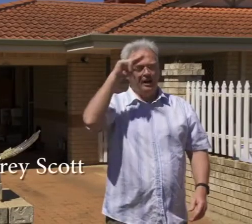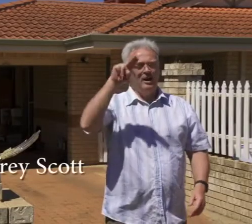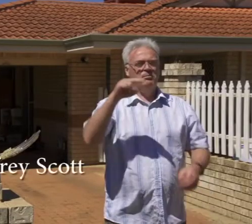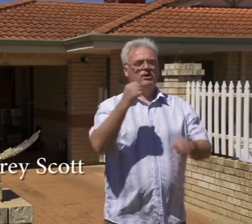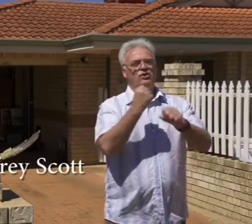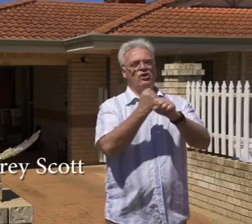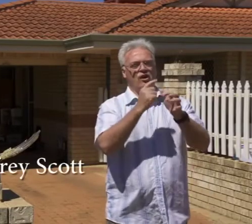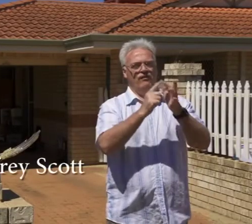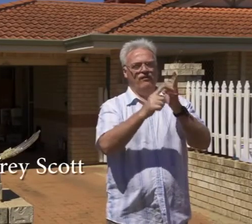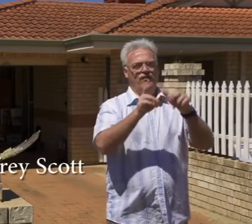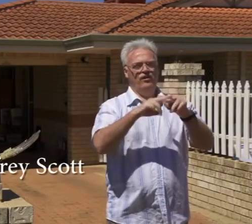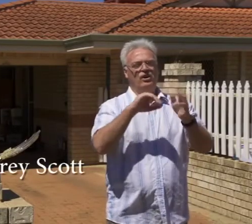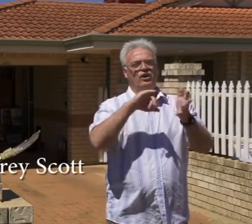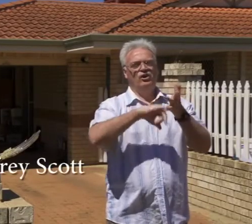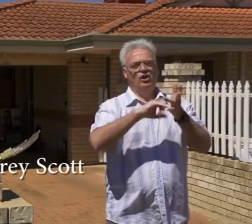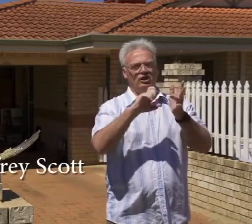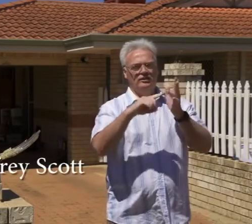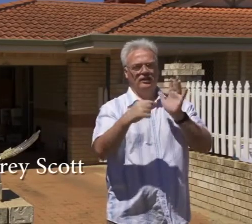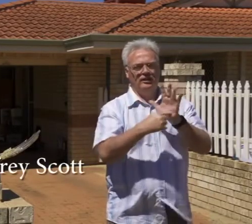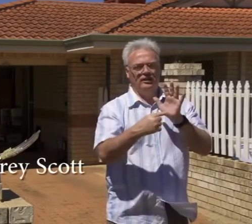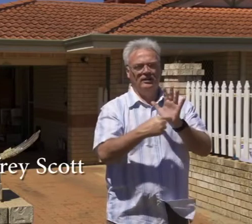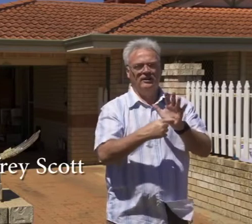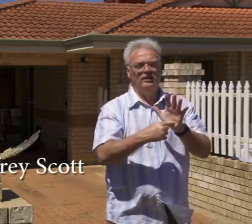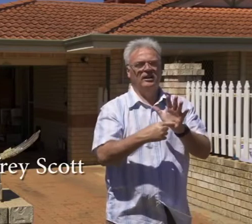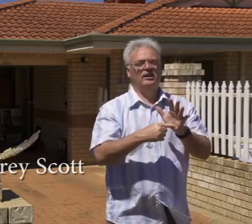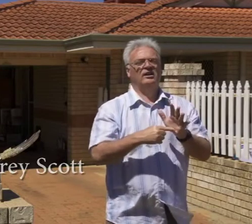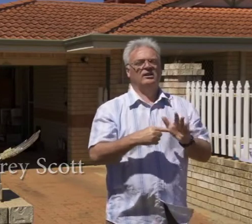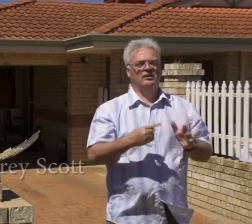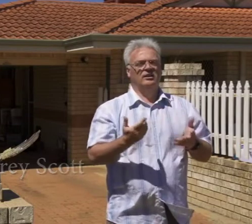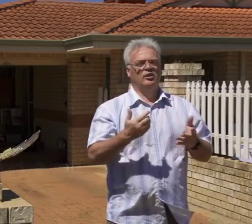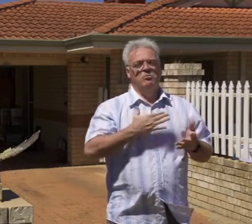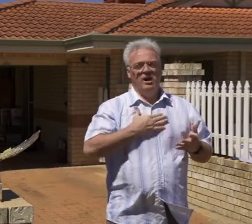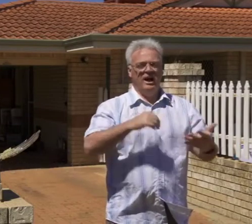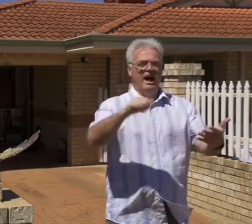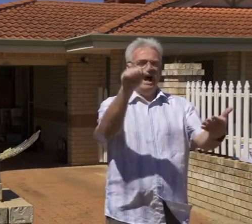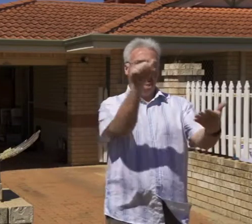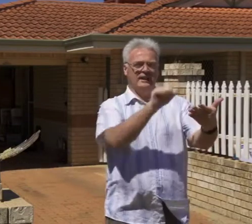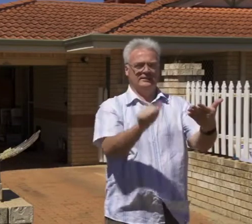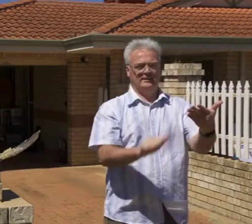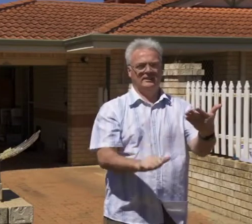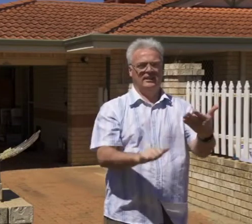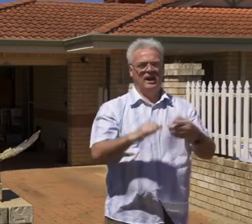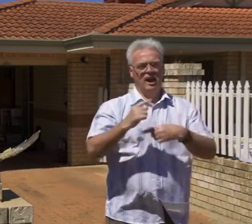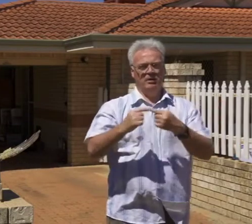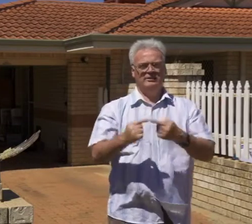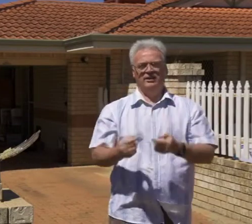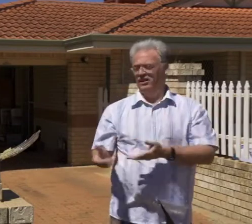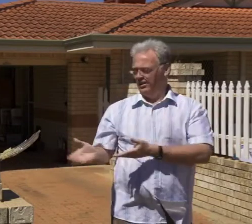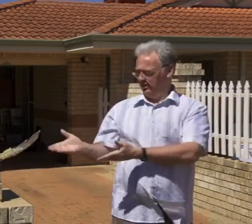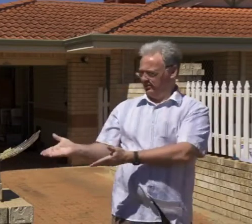Hello. My name's Geoff Scott. This is my piece of art.